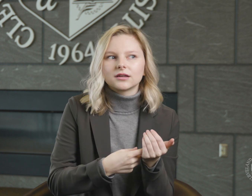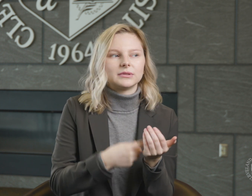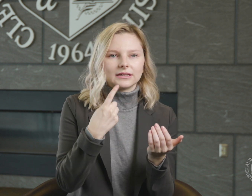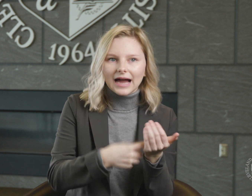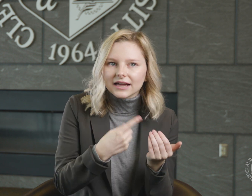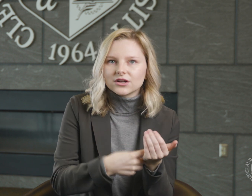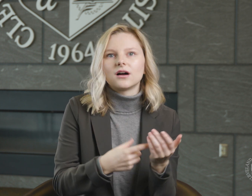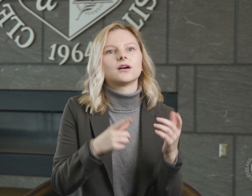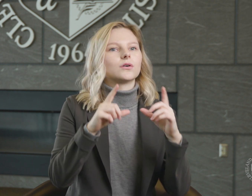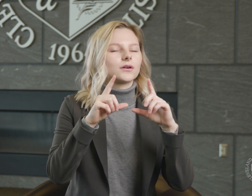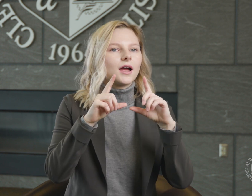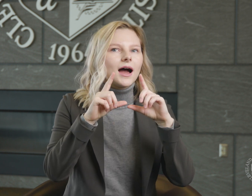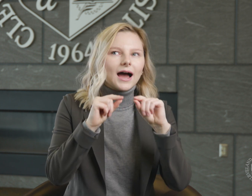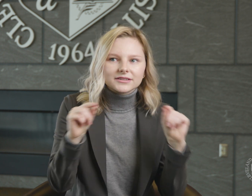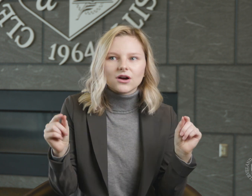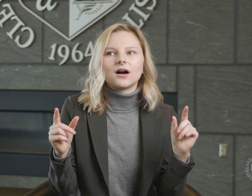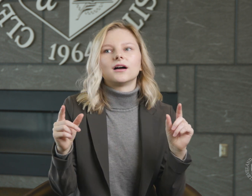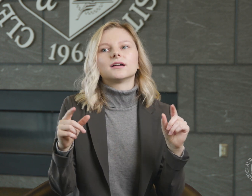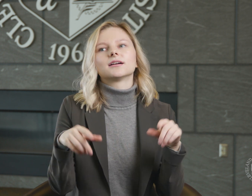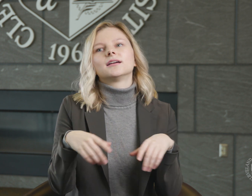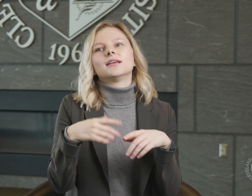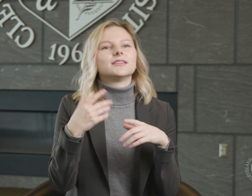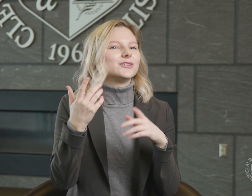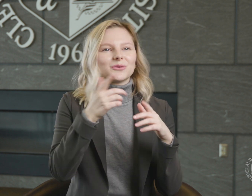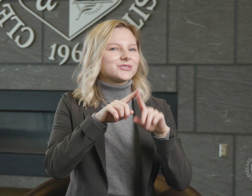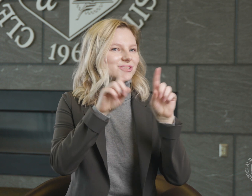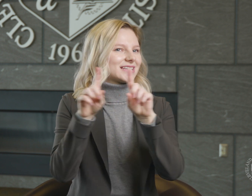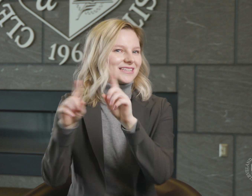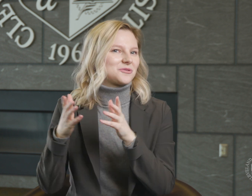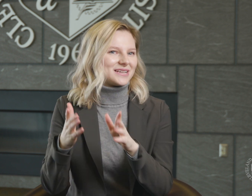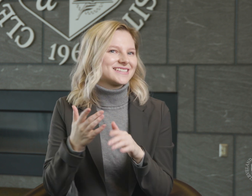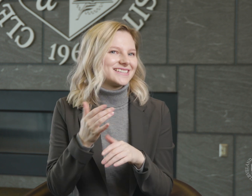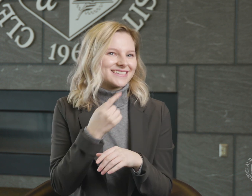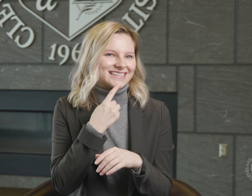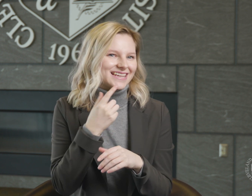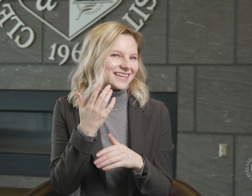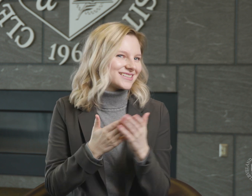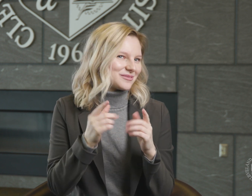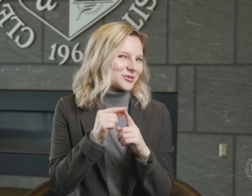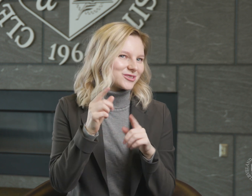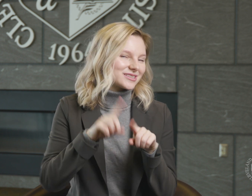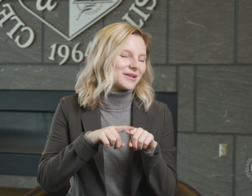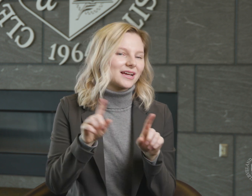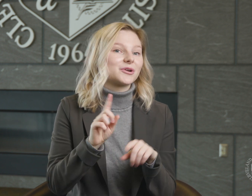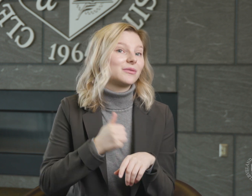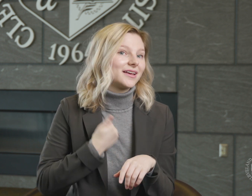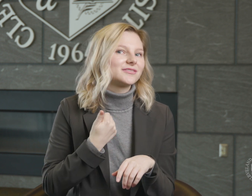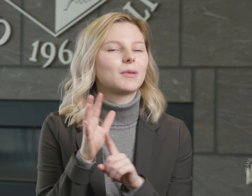could be like hot dog or hot dog you know there's just like different ways to to stay somewhere it's just depending on where you live